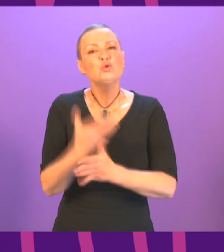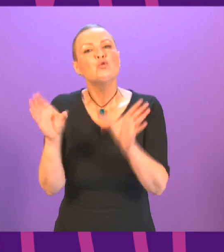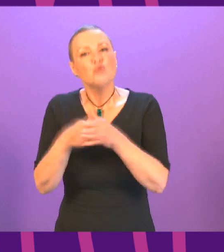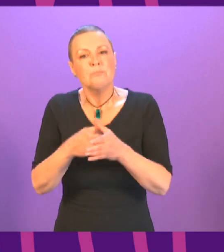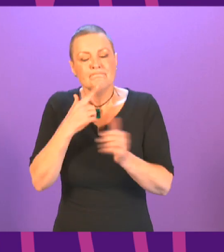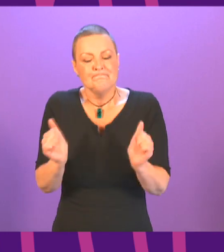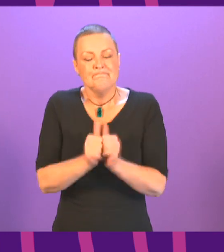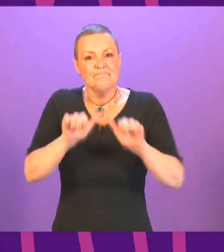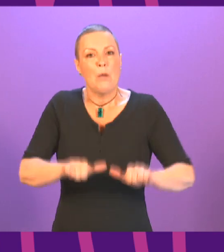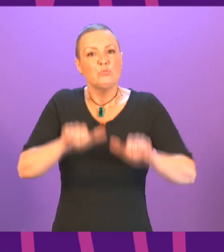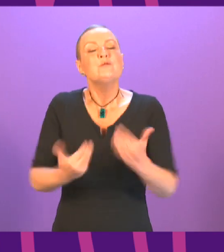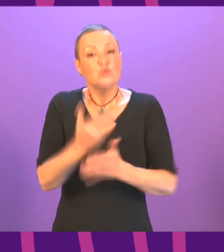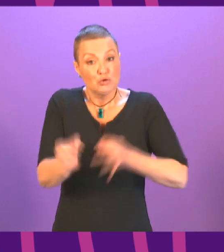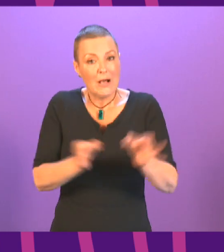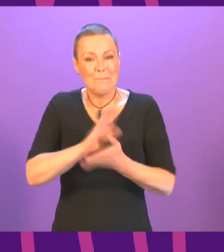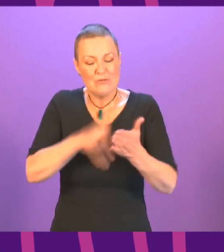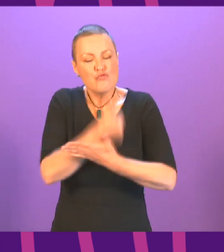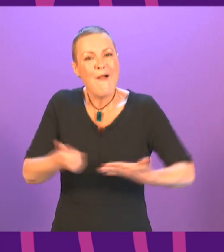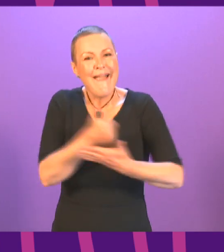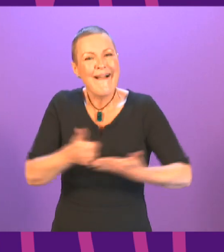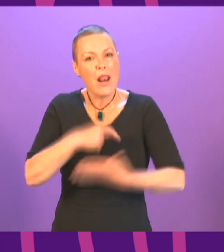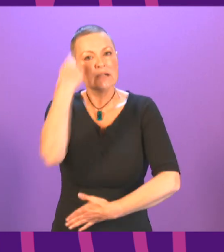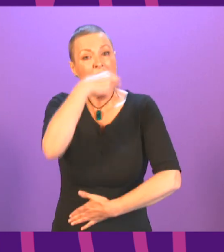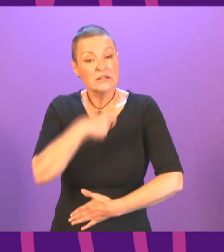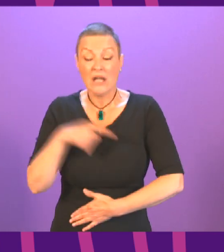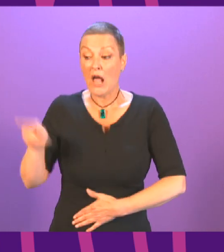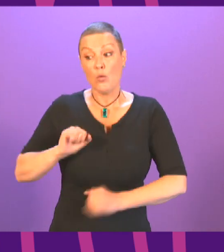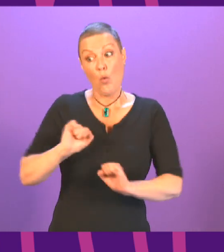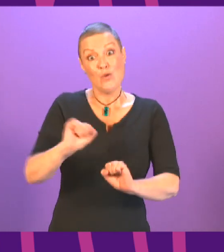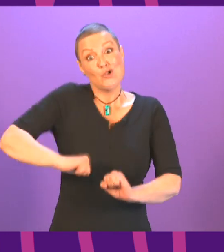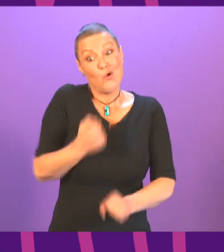new strategy for regular hospital testing, and the Scottish Government’s own testing